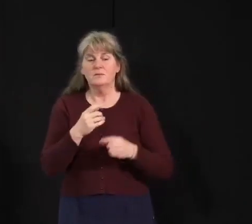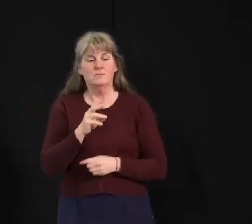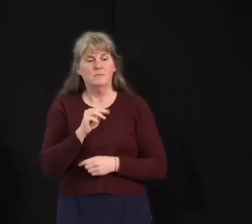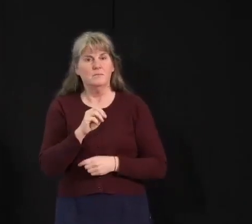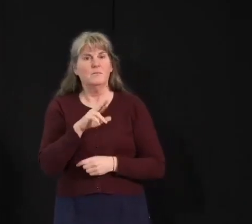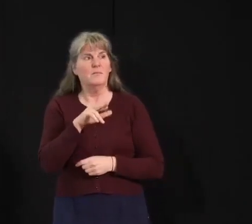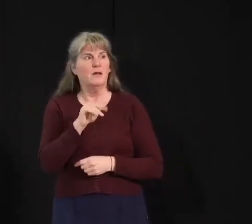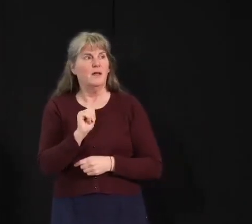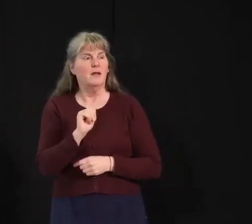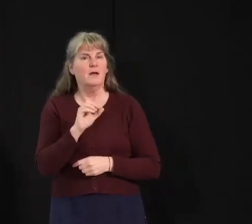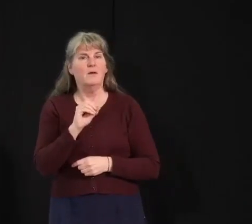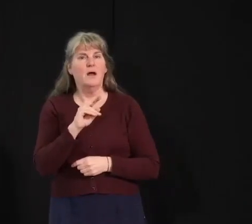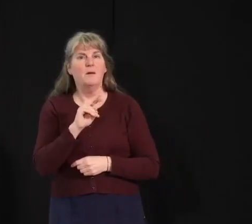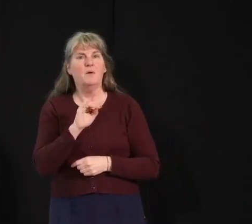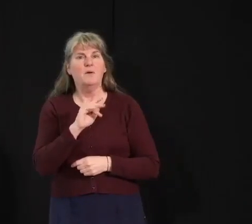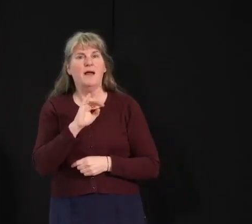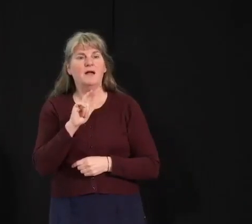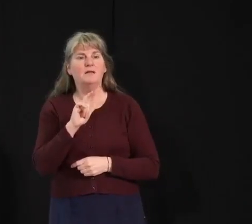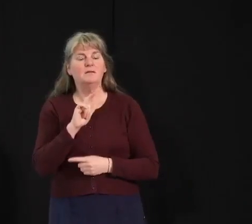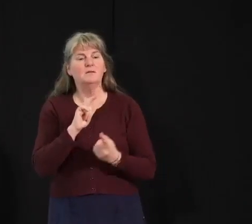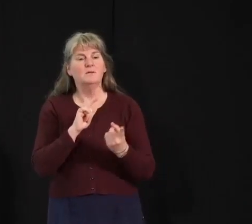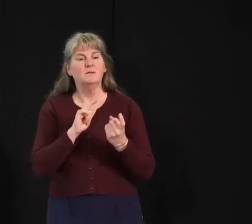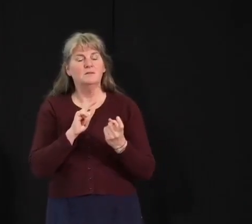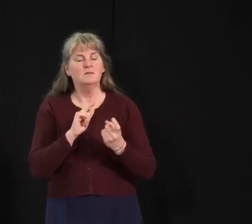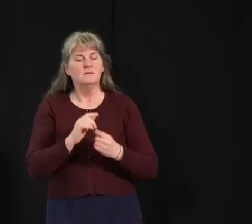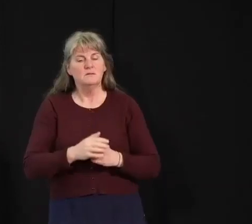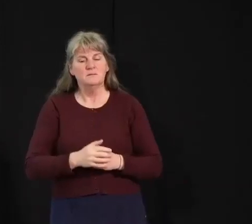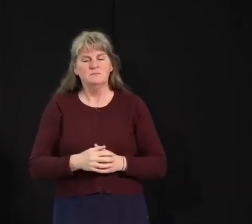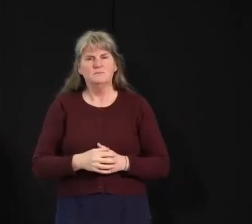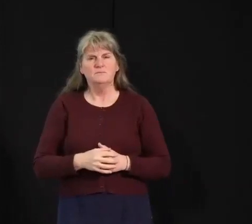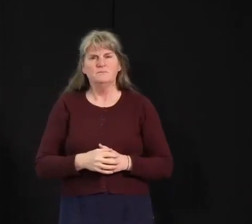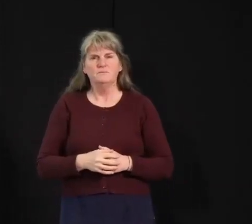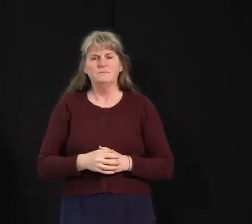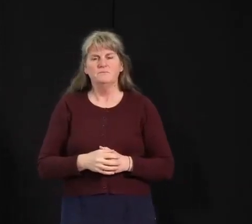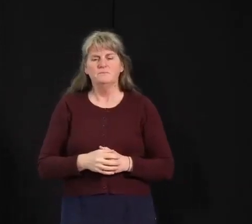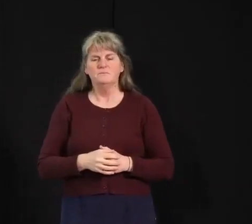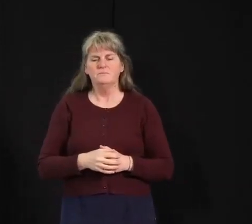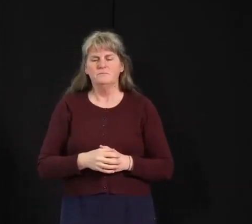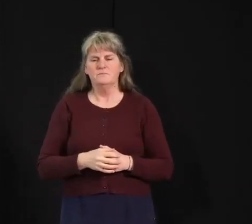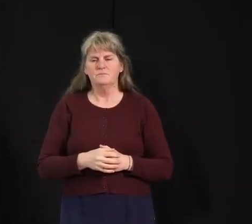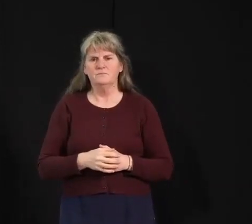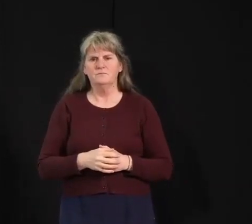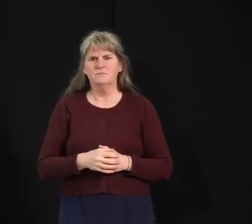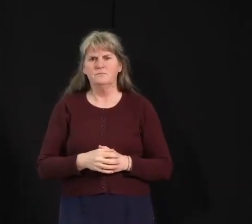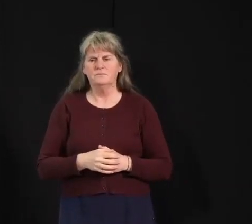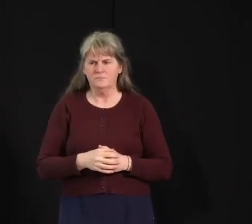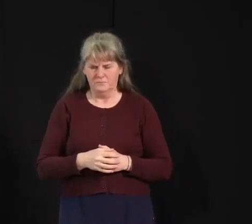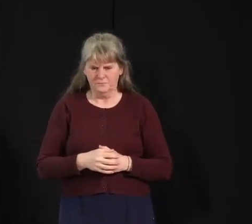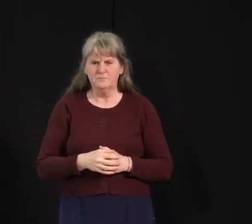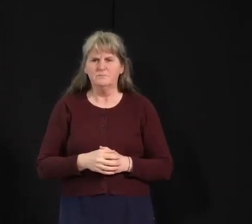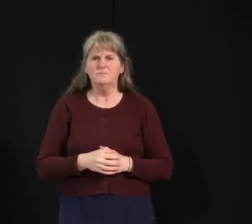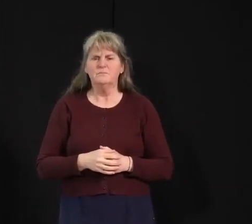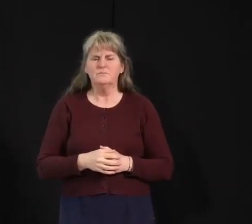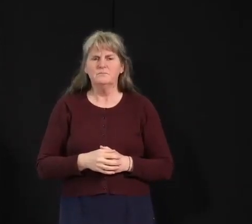Thank you. Moderator: Thank you, Dr Hanley.